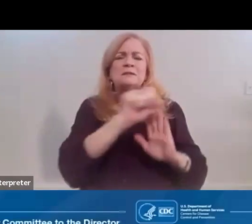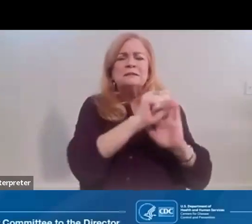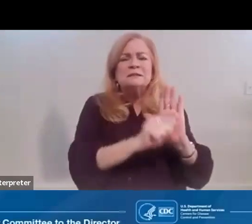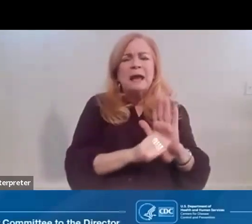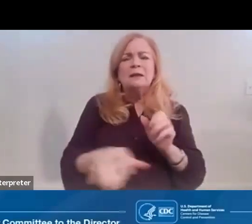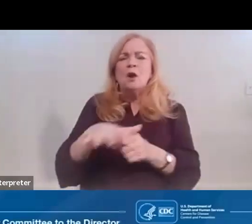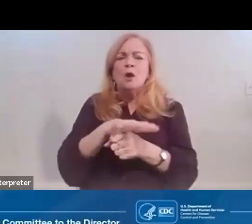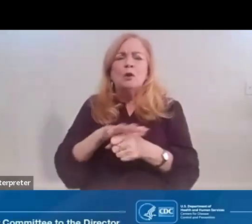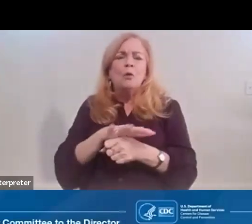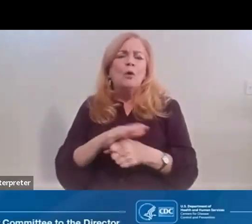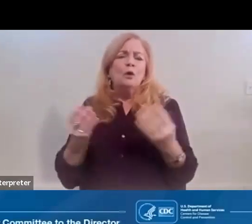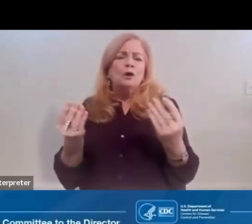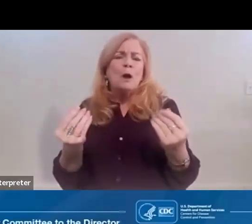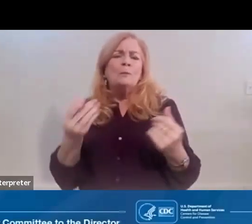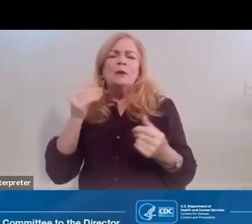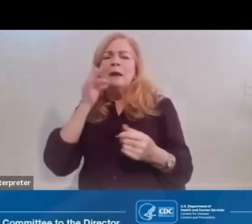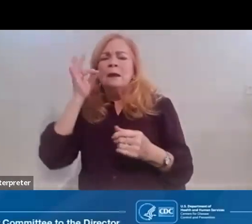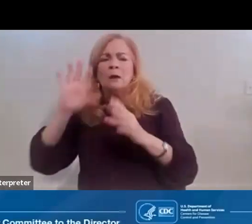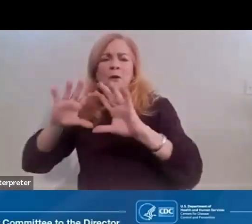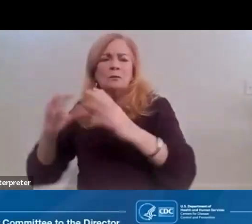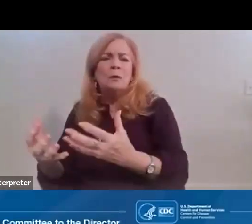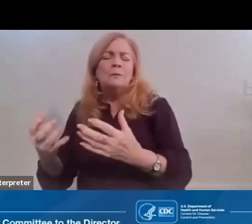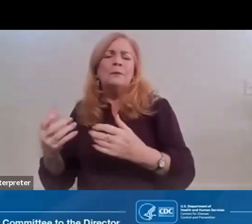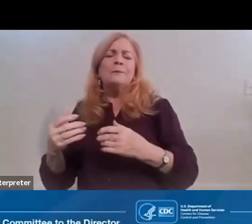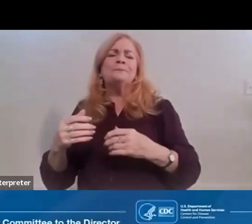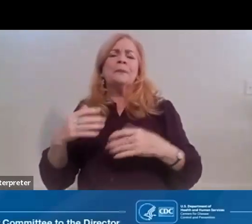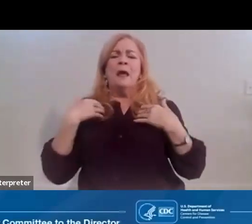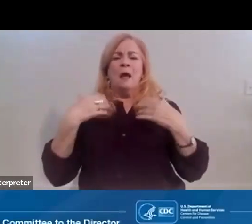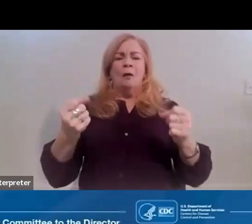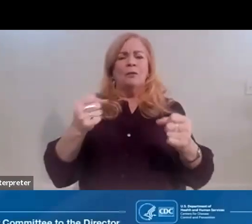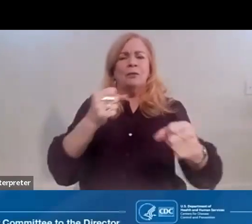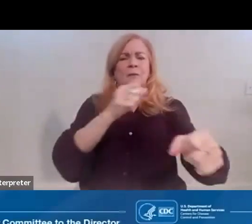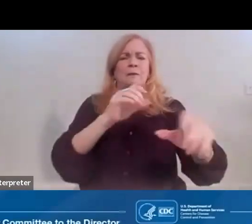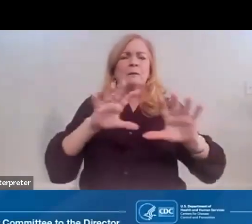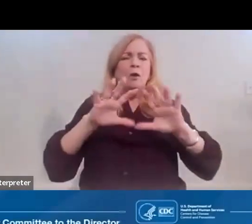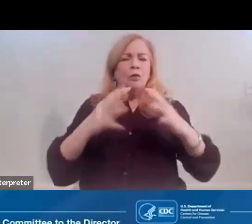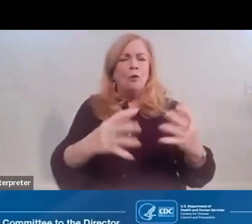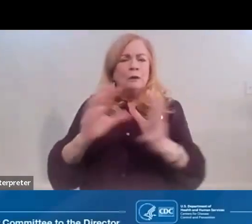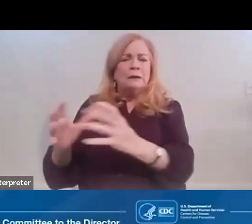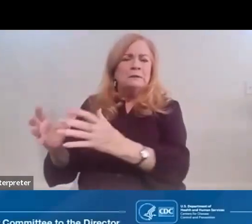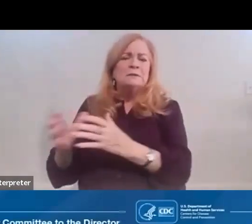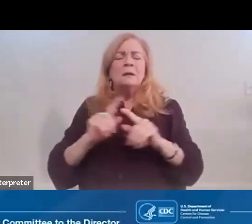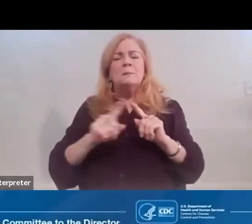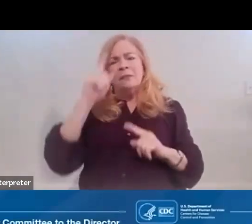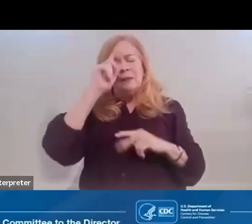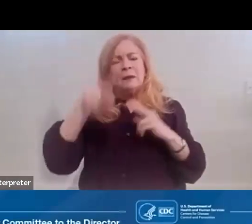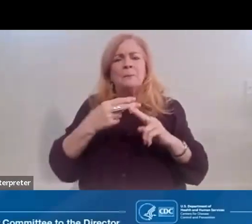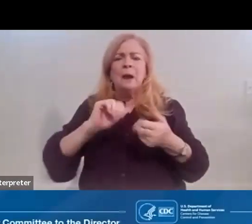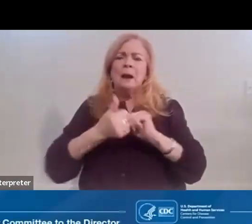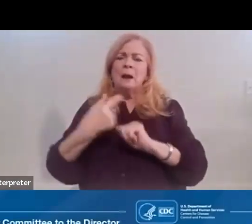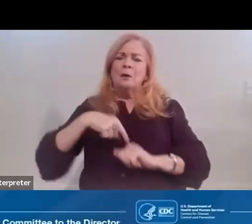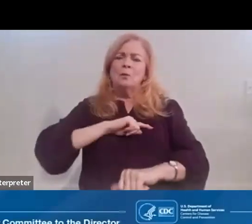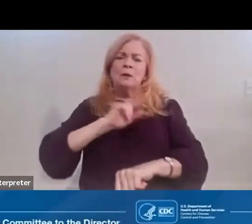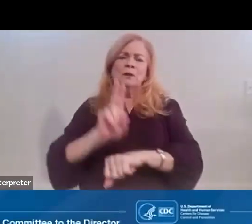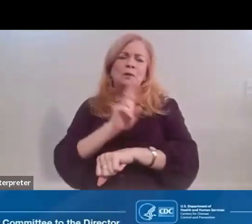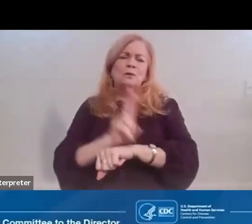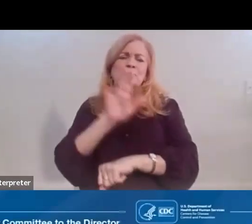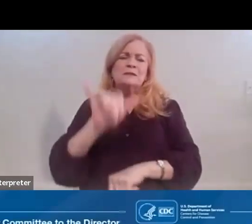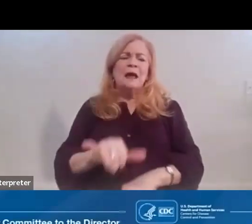tribal health authorities, but really thinking about how do we use this beyond just the impact